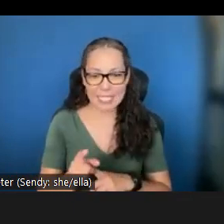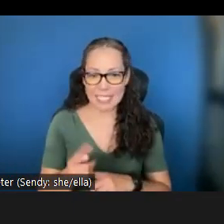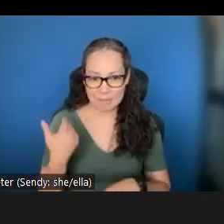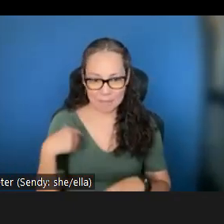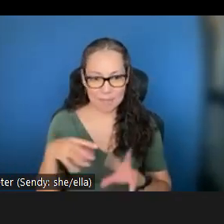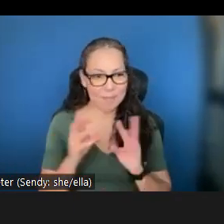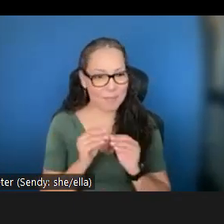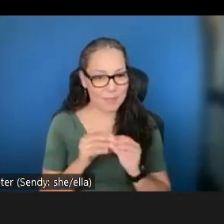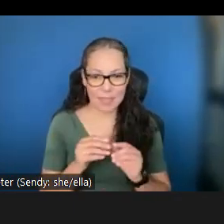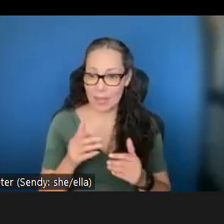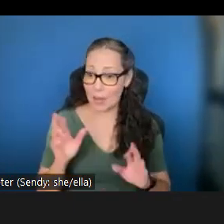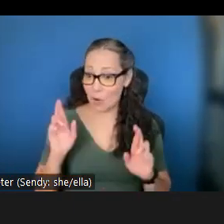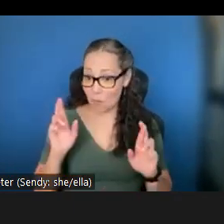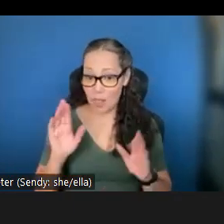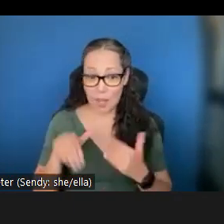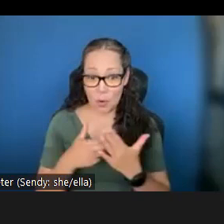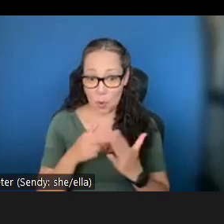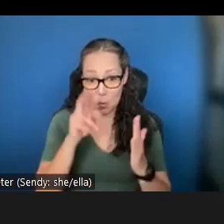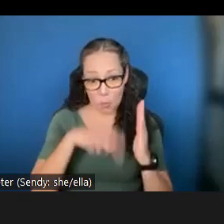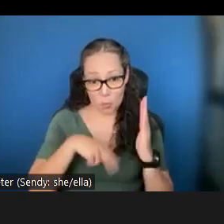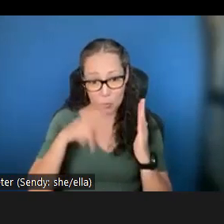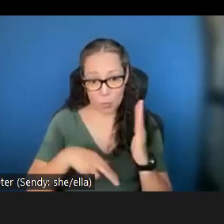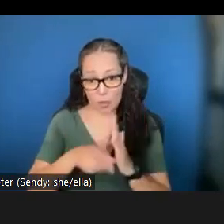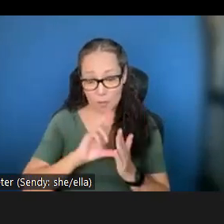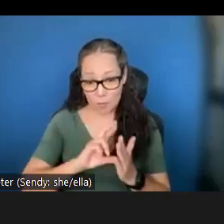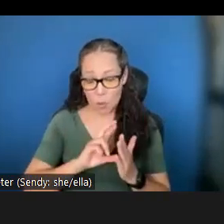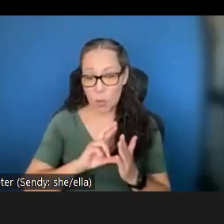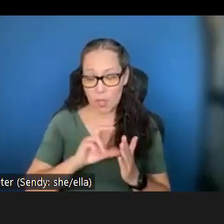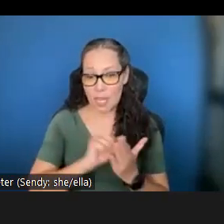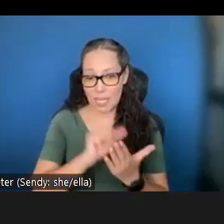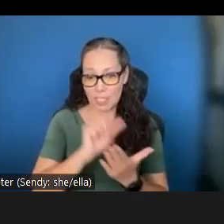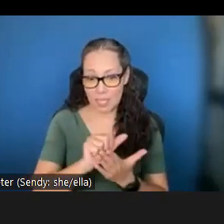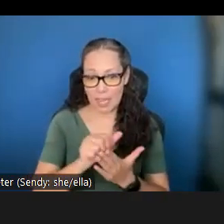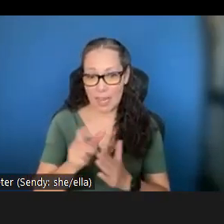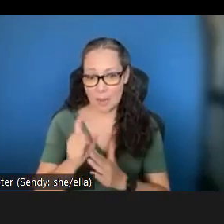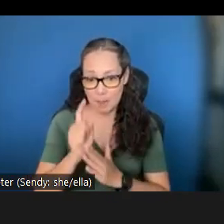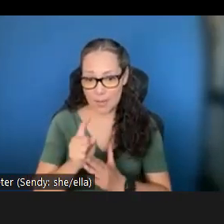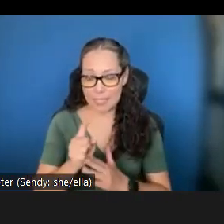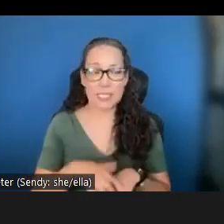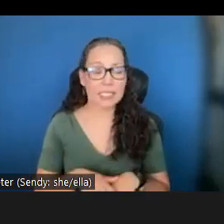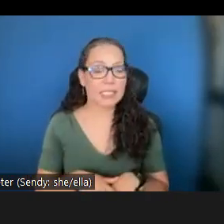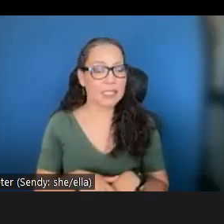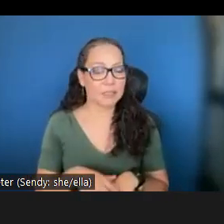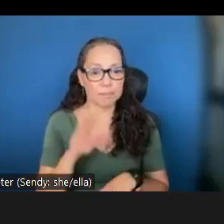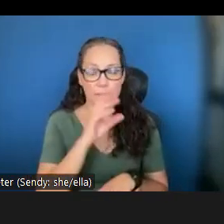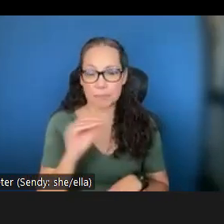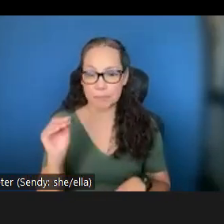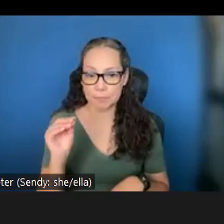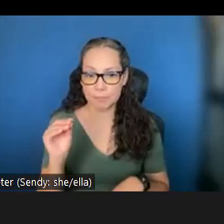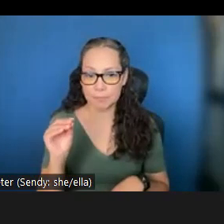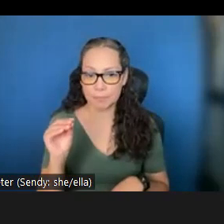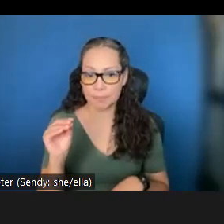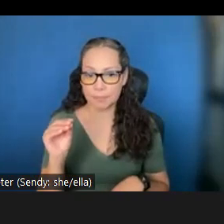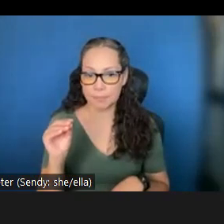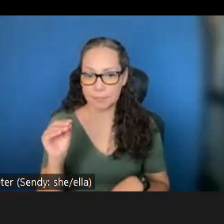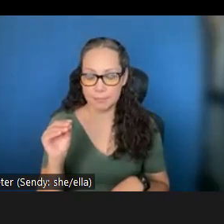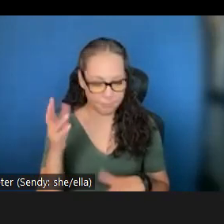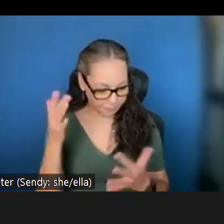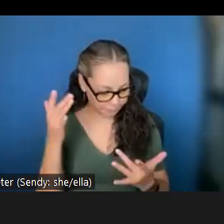to review the agenda and the minutes and uh if I can uh get a uh why am I blanking on this we we